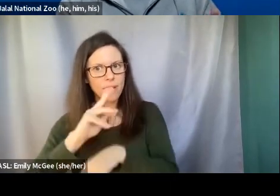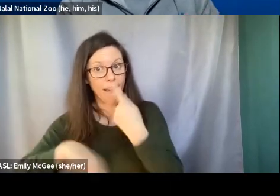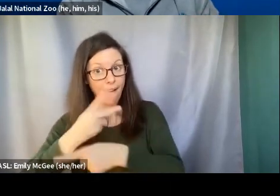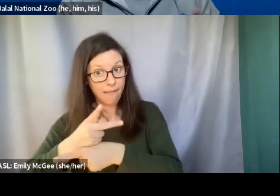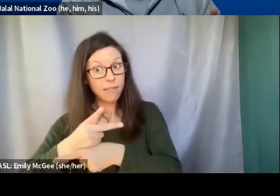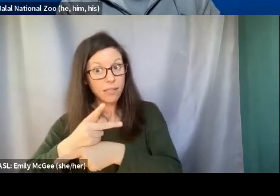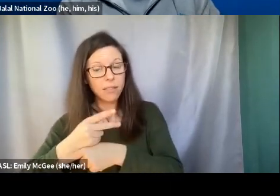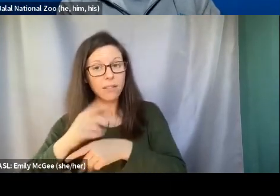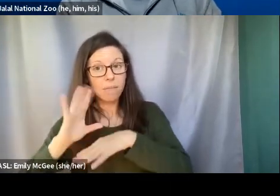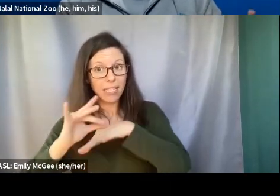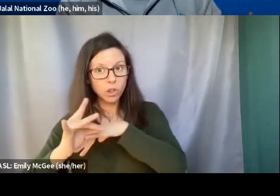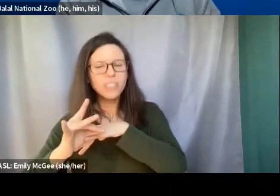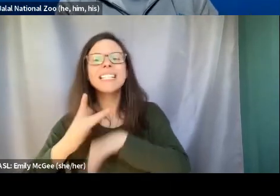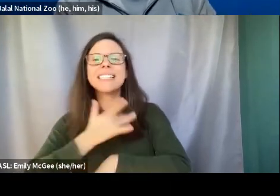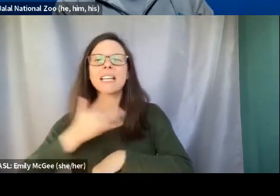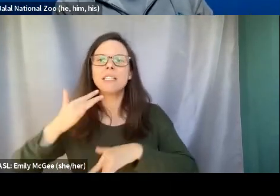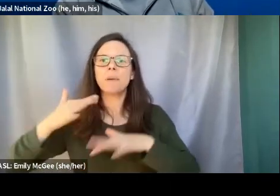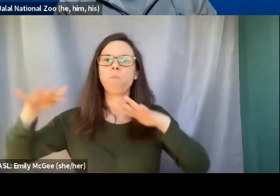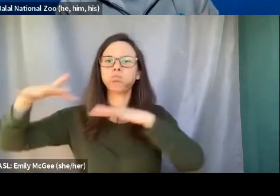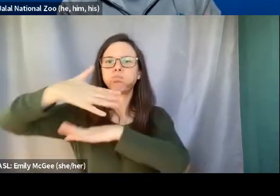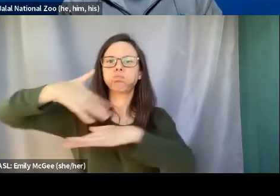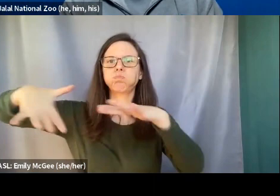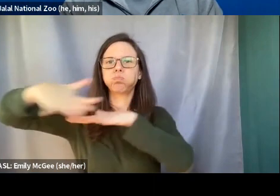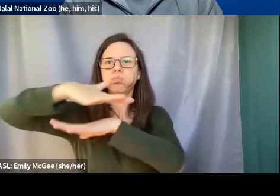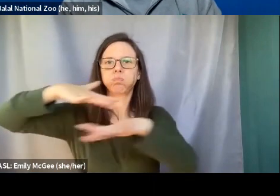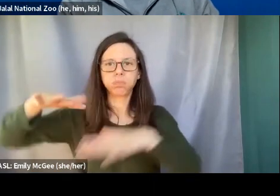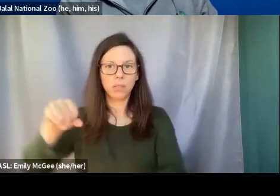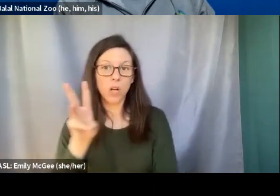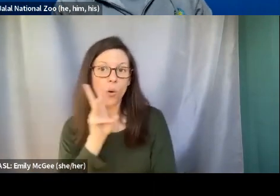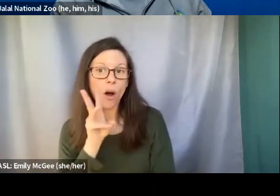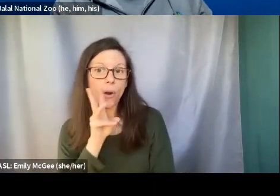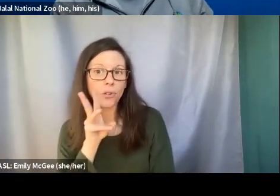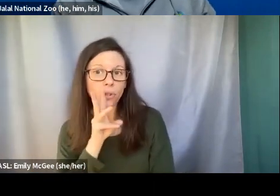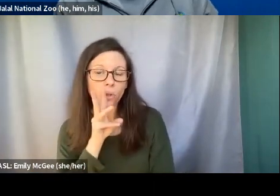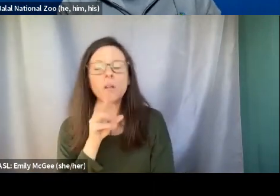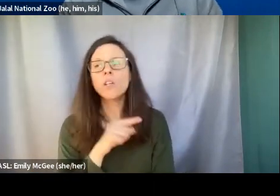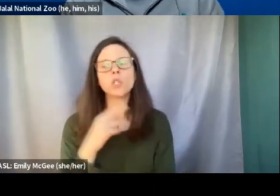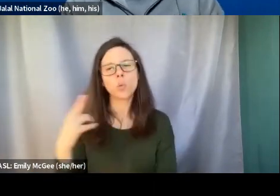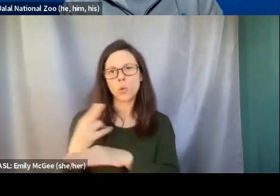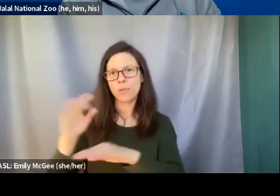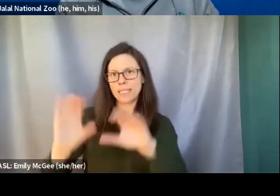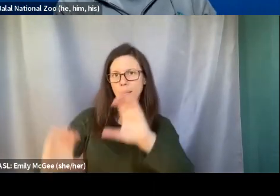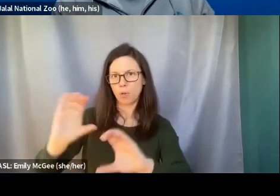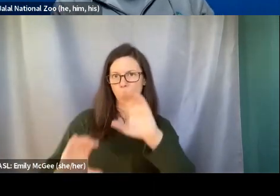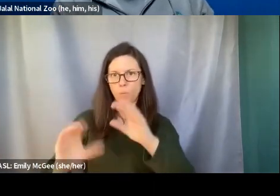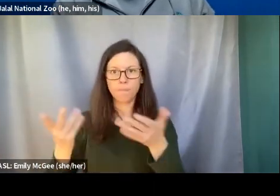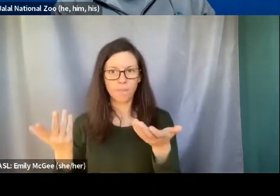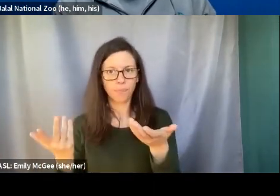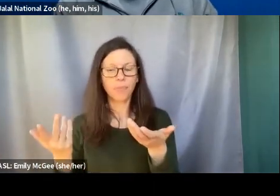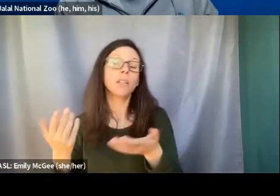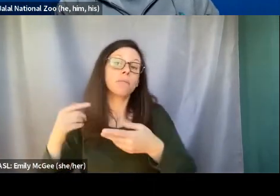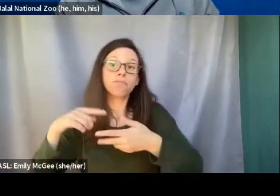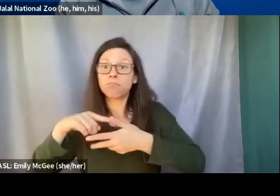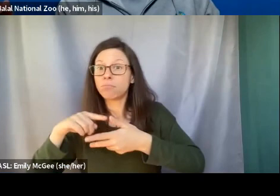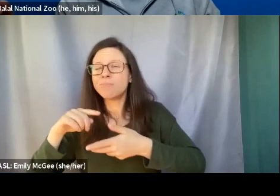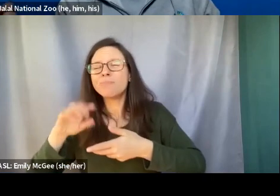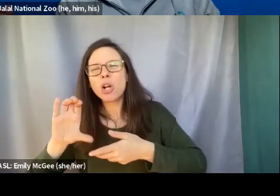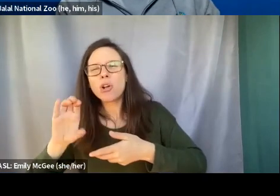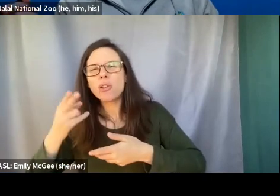chlorine which we don't really use or ozone or even um uv sterilization which doesn't necessarily